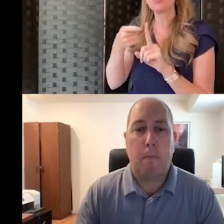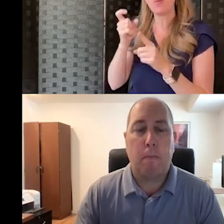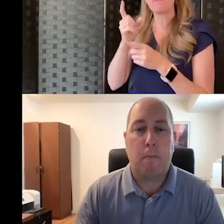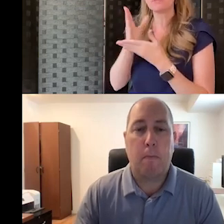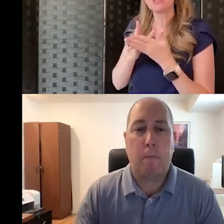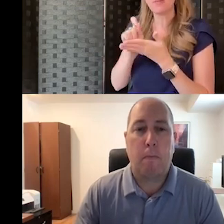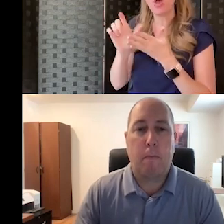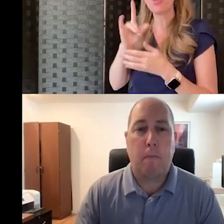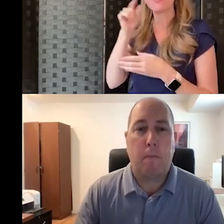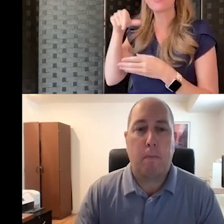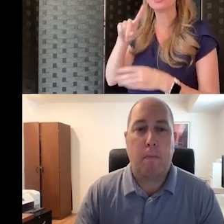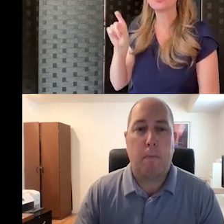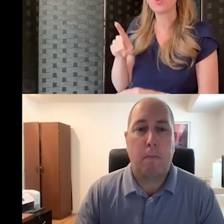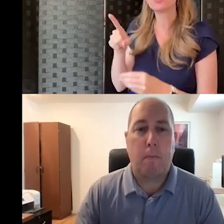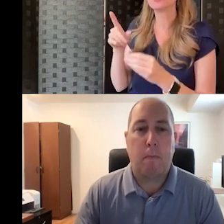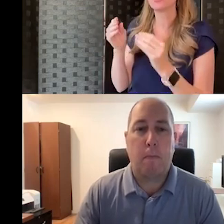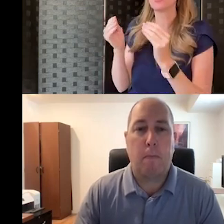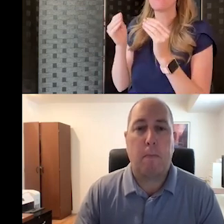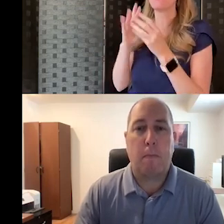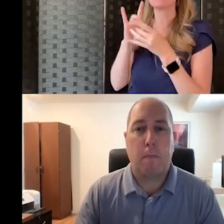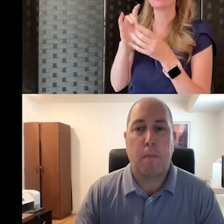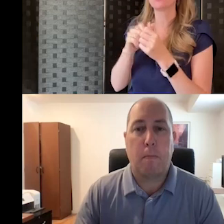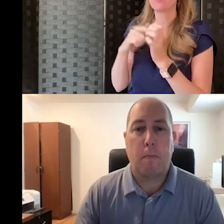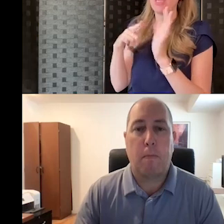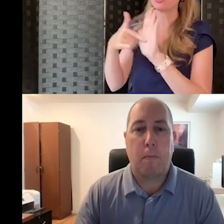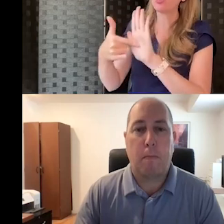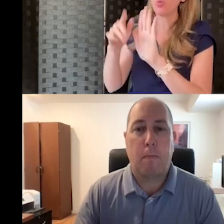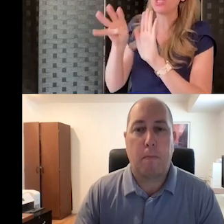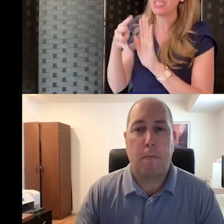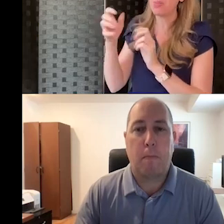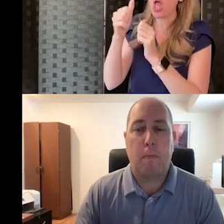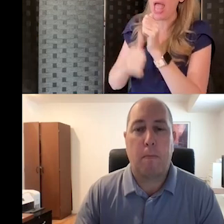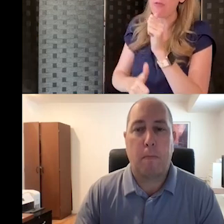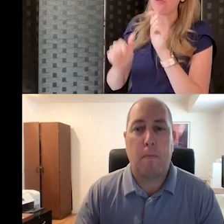question, though, is more couched in the notion of I showed a table where every row has three